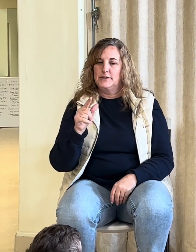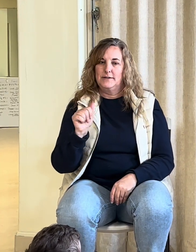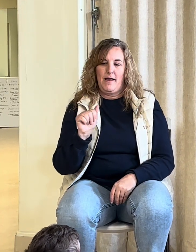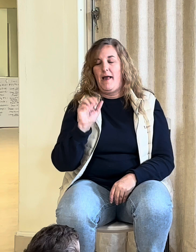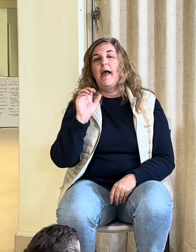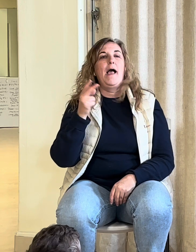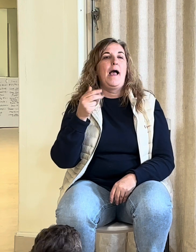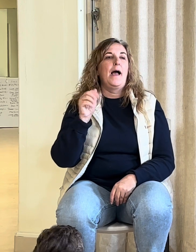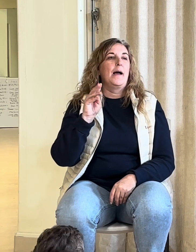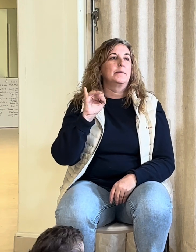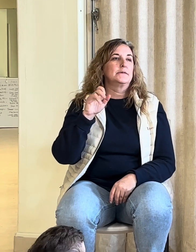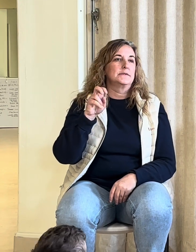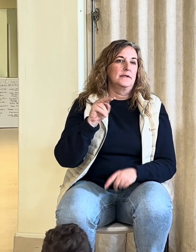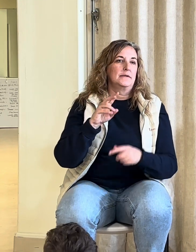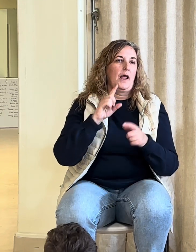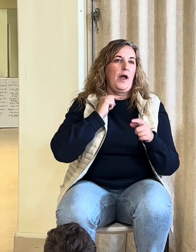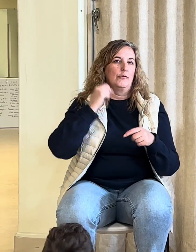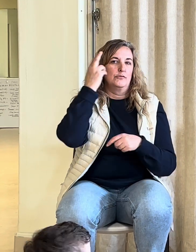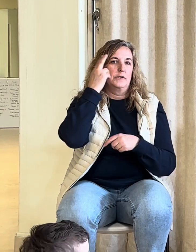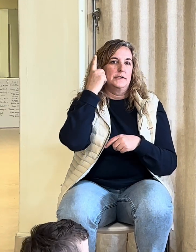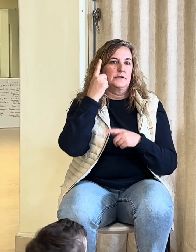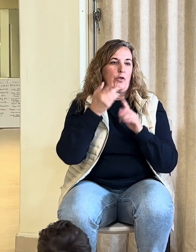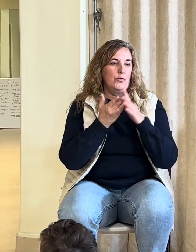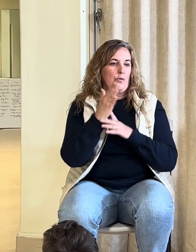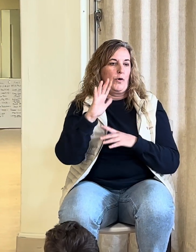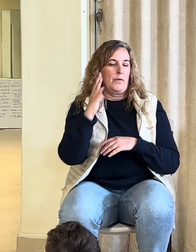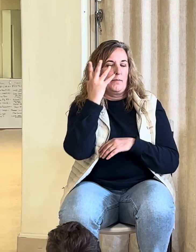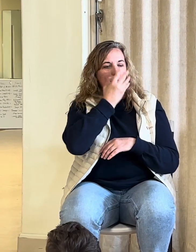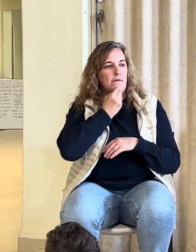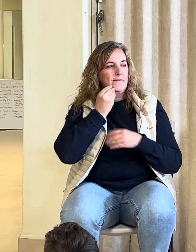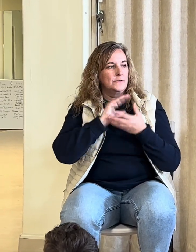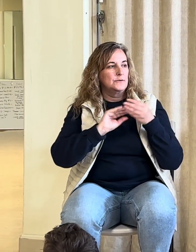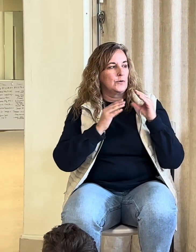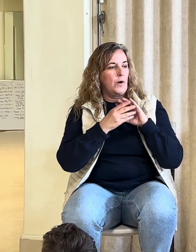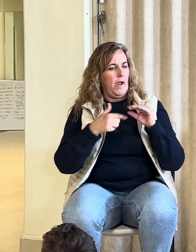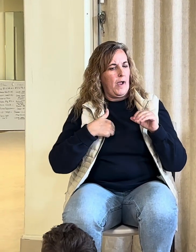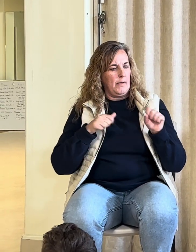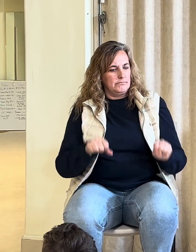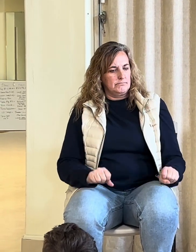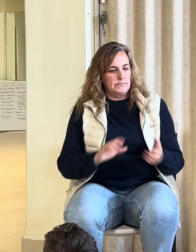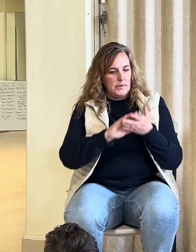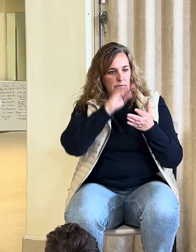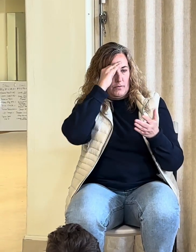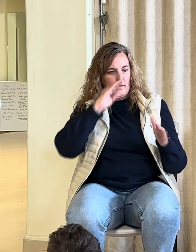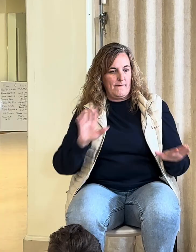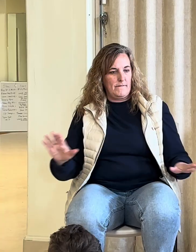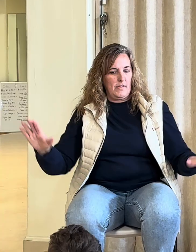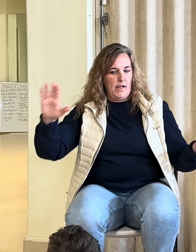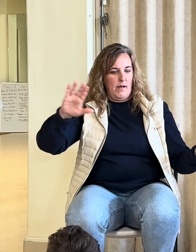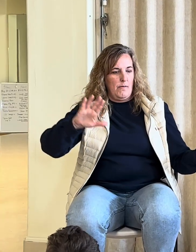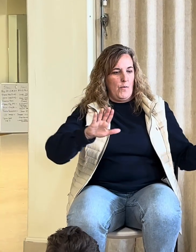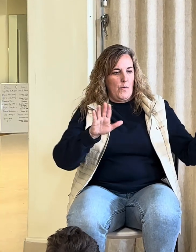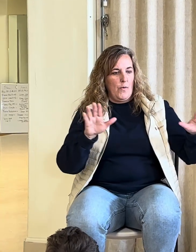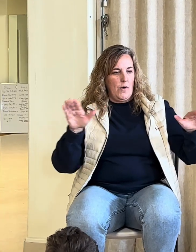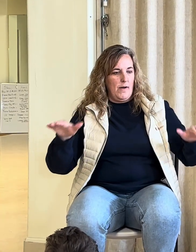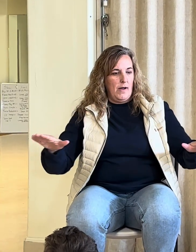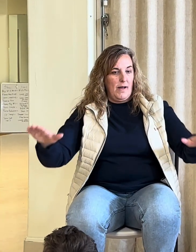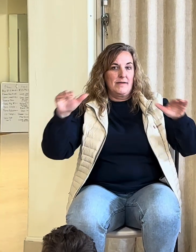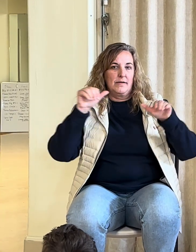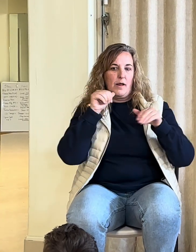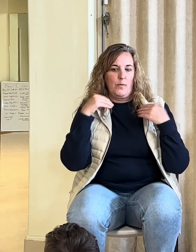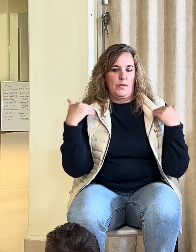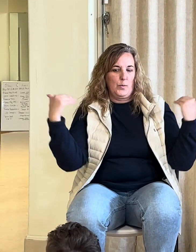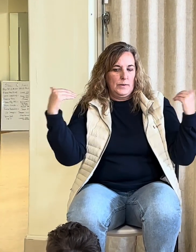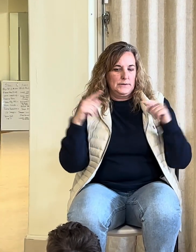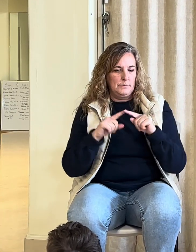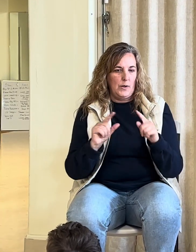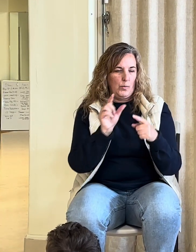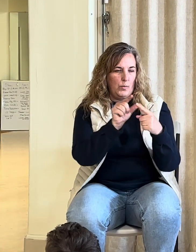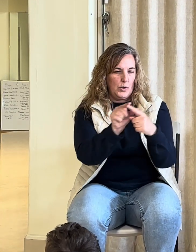that through her beautiful story, I was learning to fly. Not with wings, but with words. Her book is the